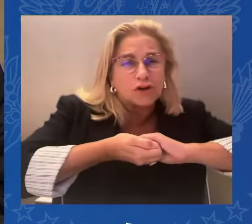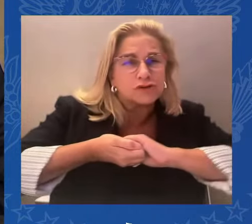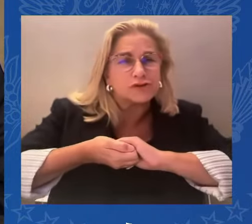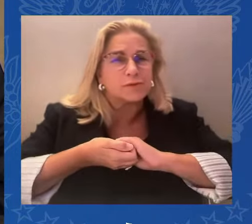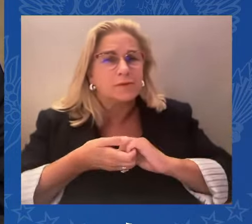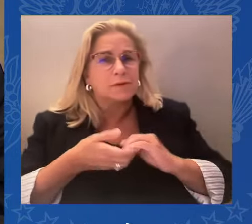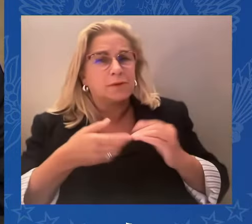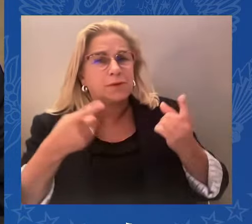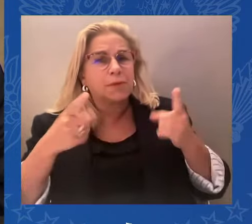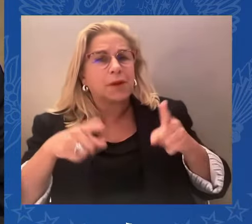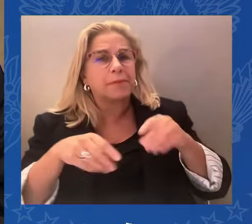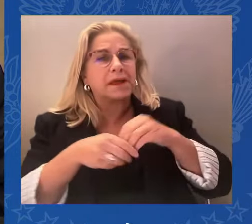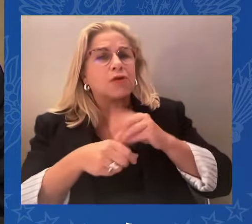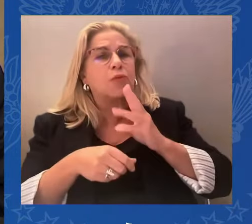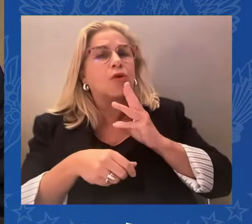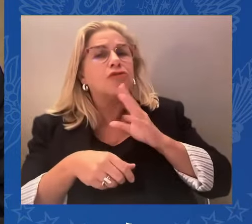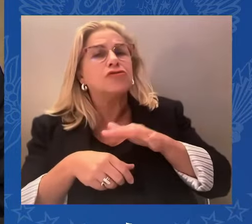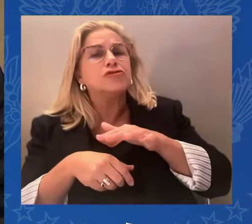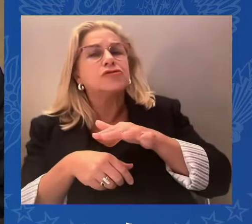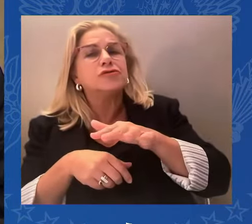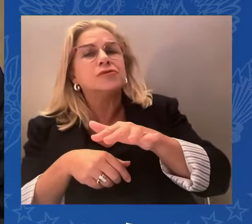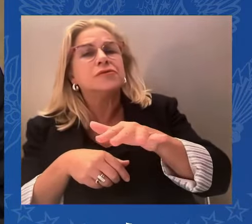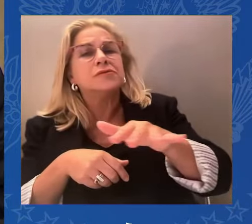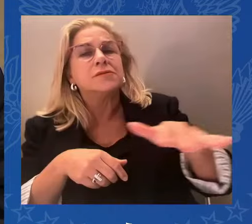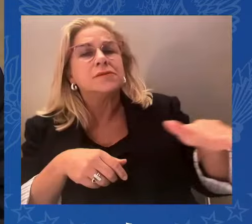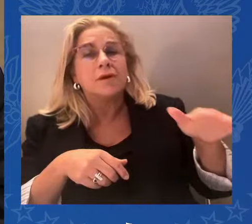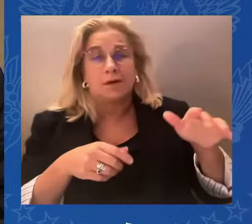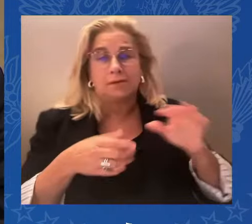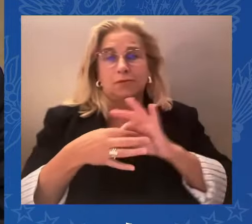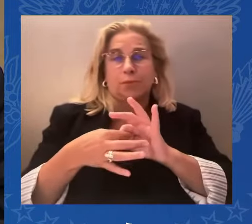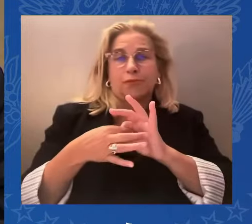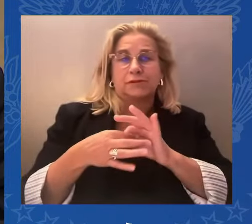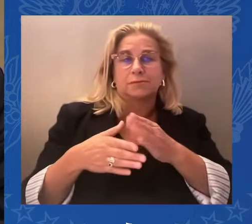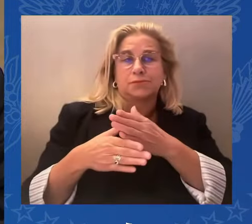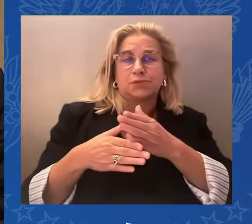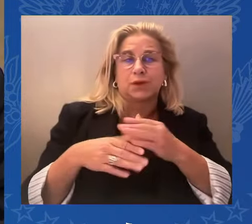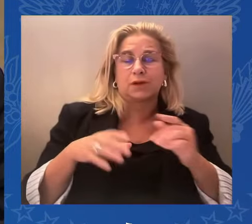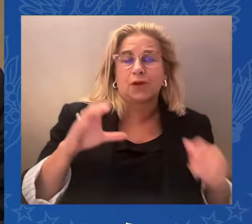and expanding the Quad fellowship to include students from Southeast Asia.